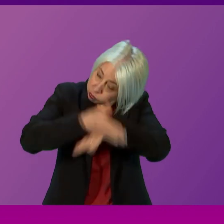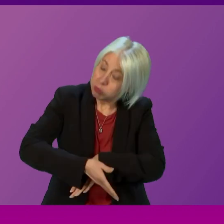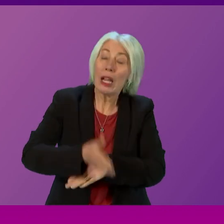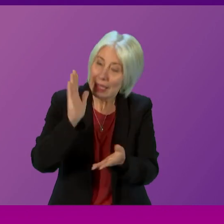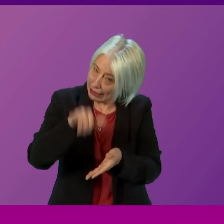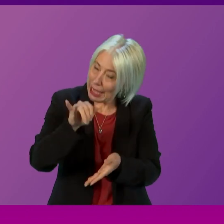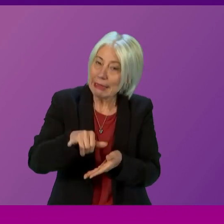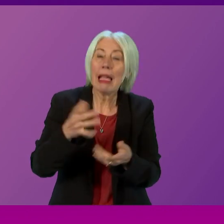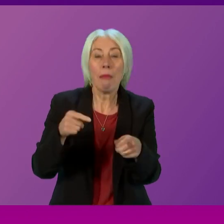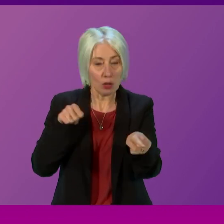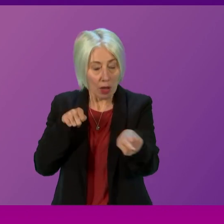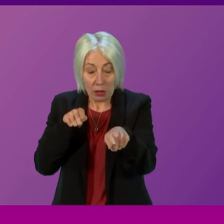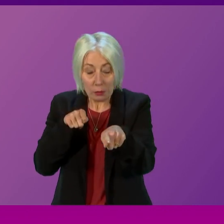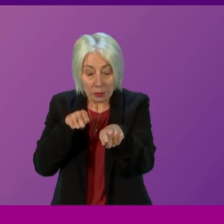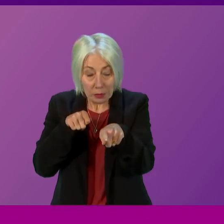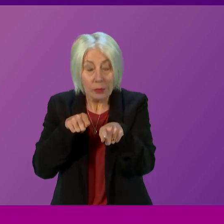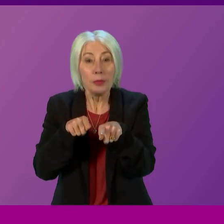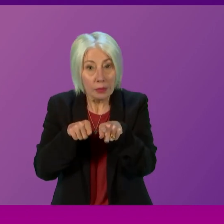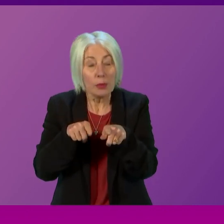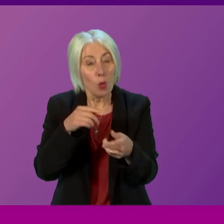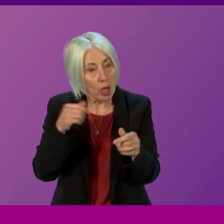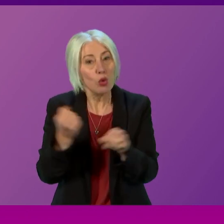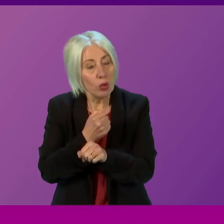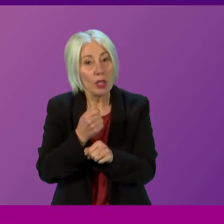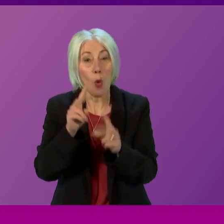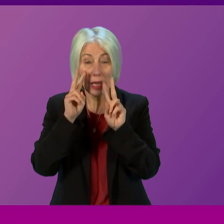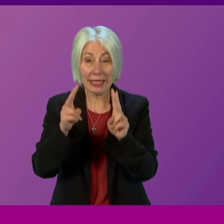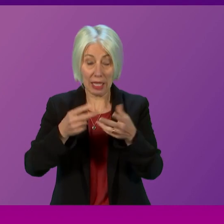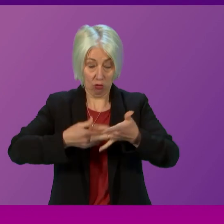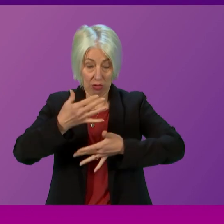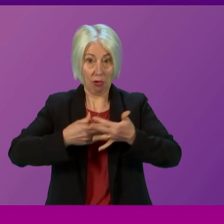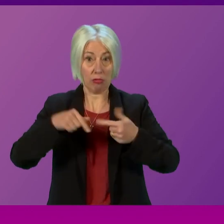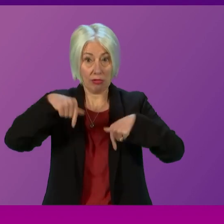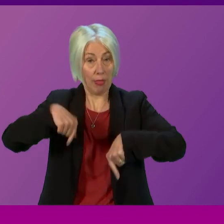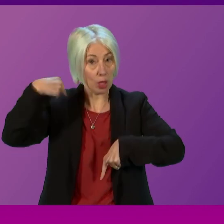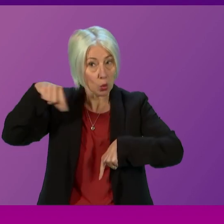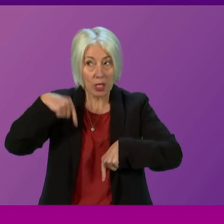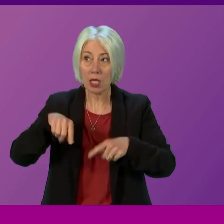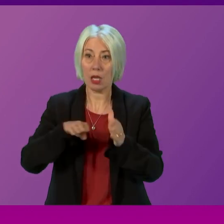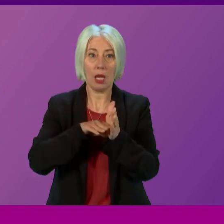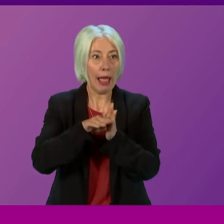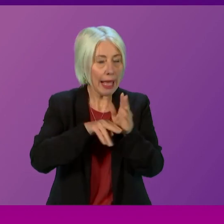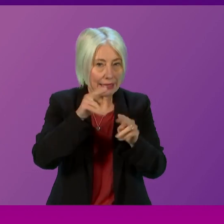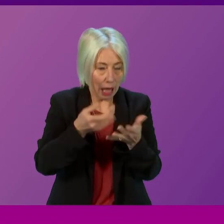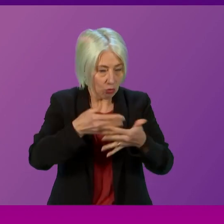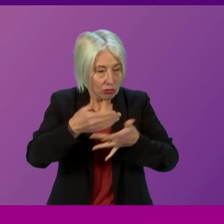in narrowing the attainment gap. We see that in figures this week, in exam results and in